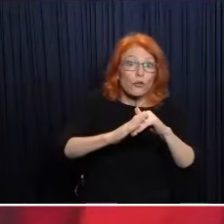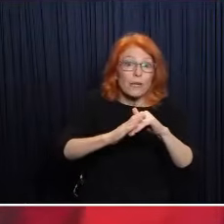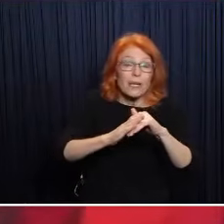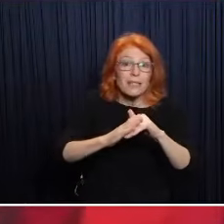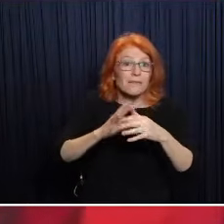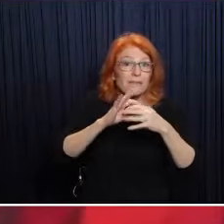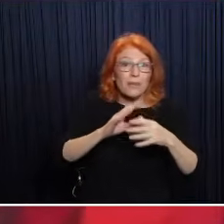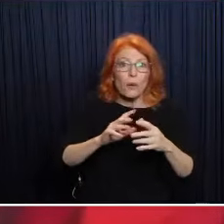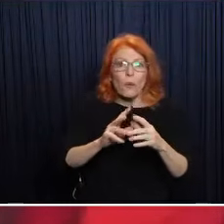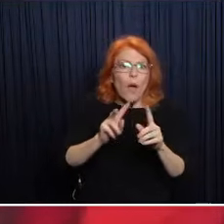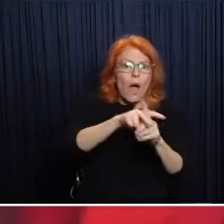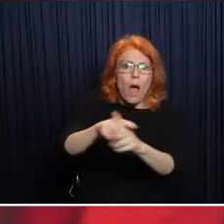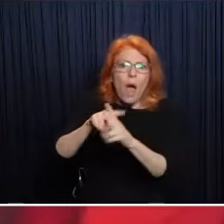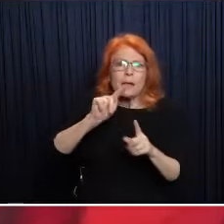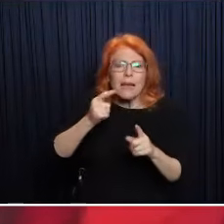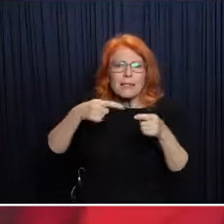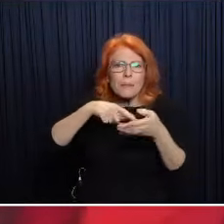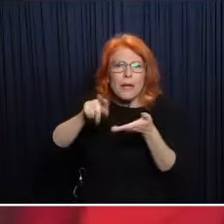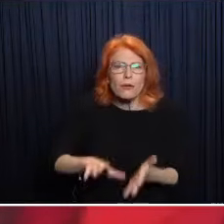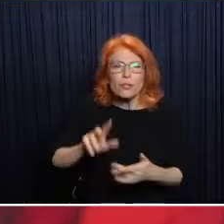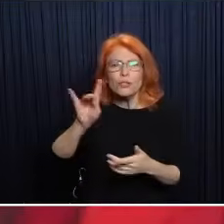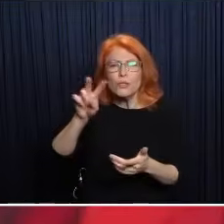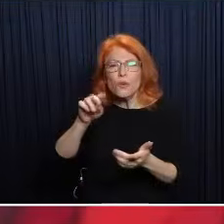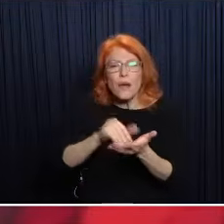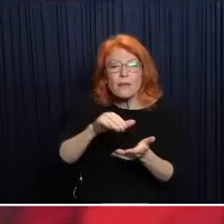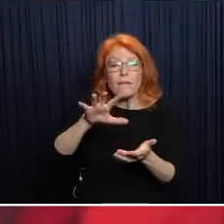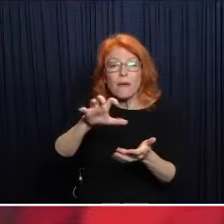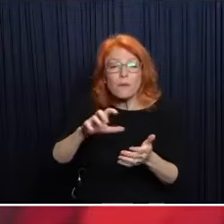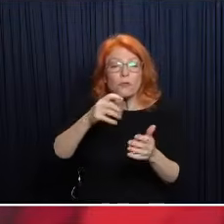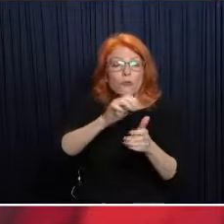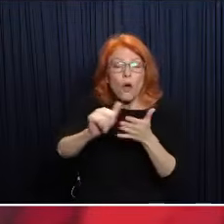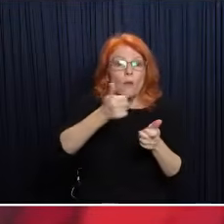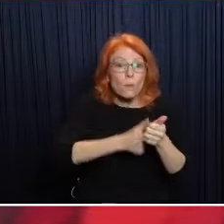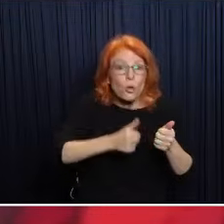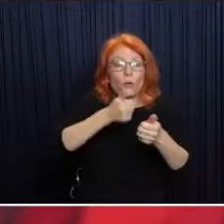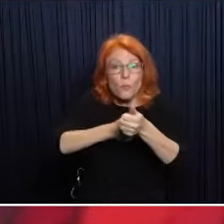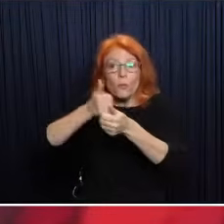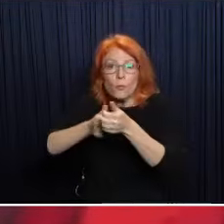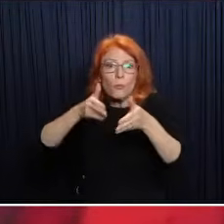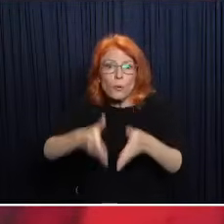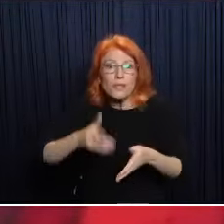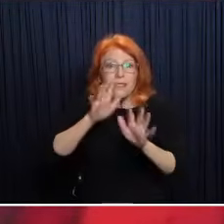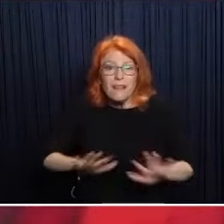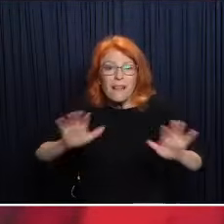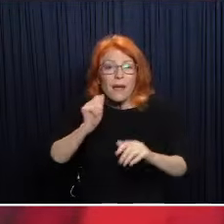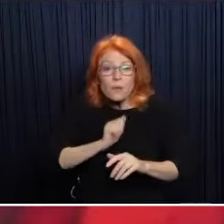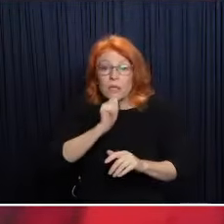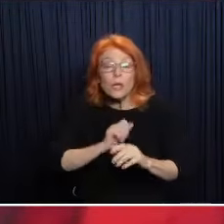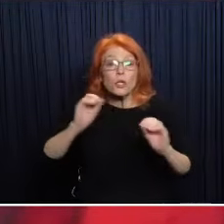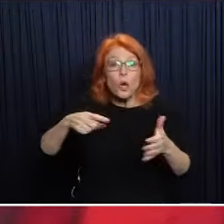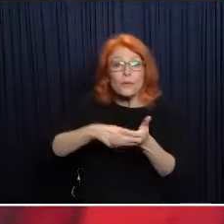NET EFFECT? IT WILL BE ONE OF THE LARGEST